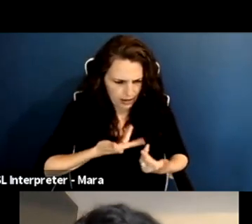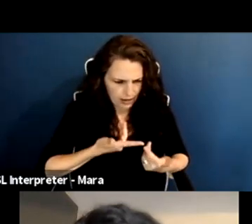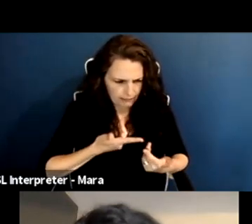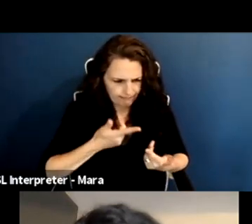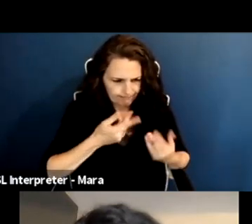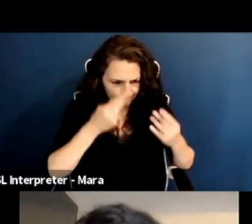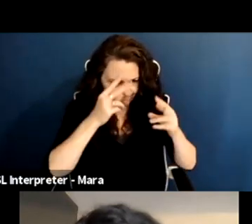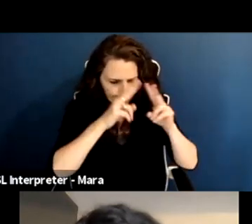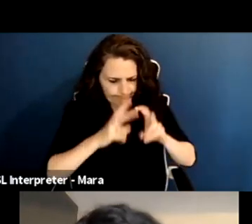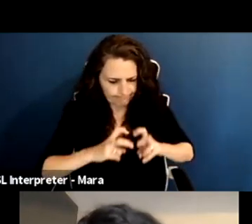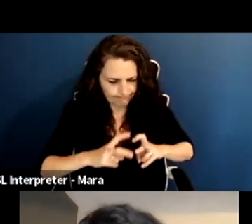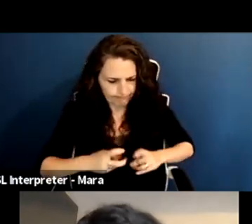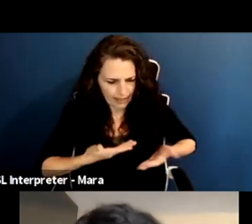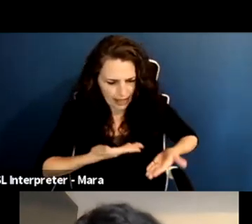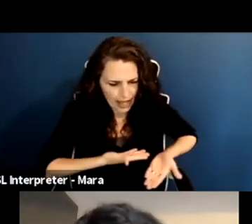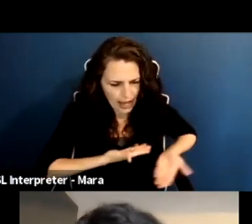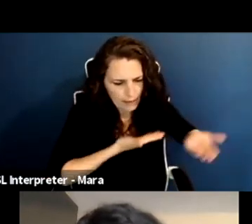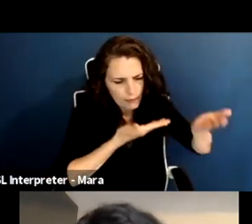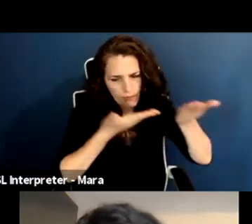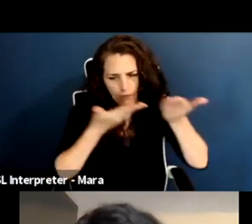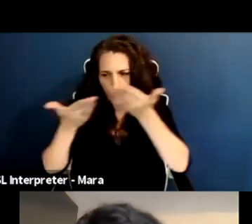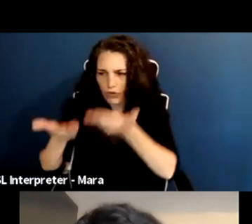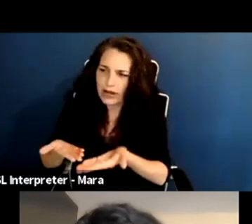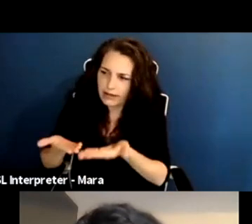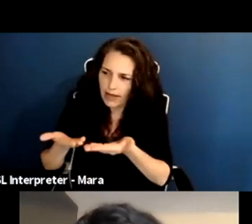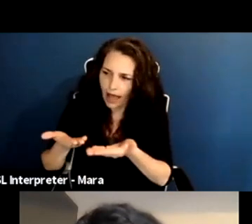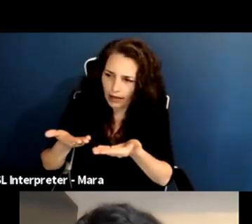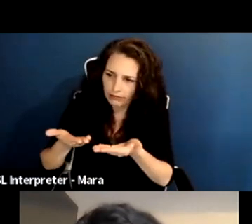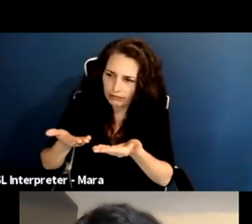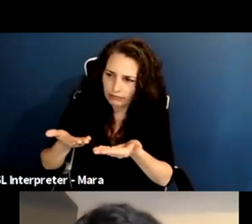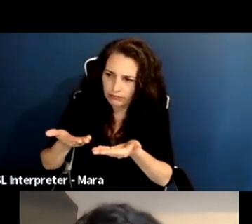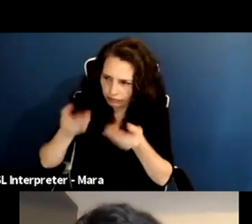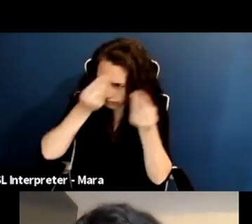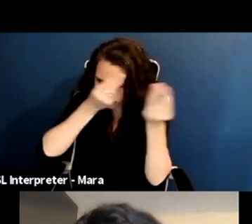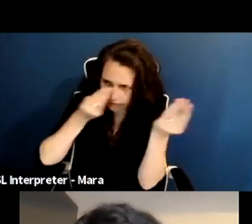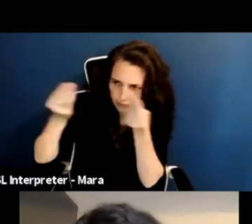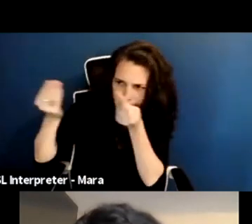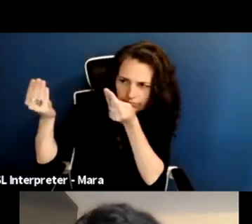and explain why we should be protecting our environment,